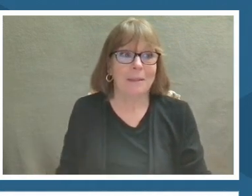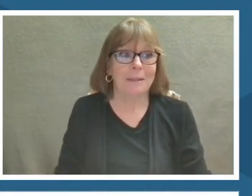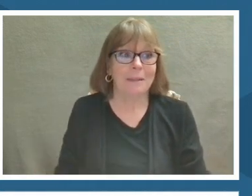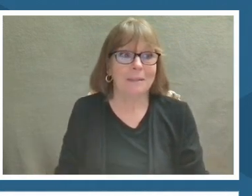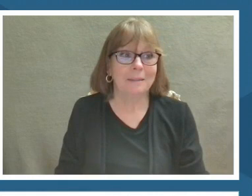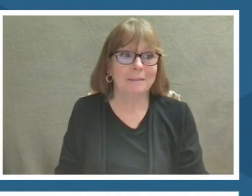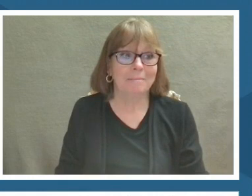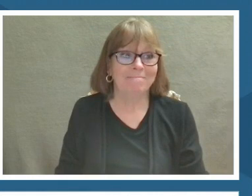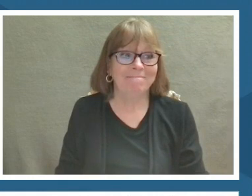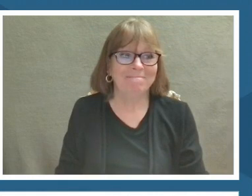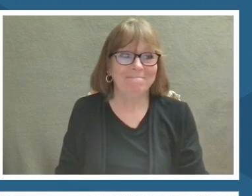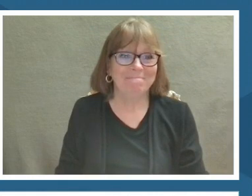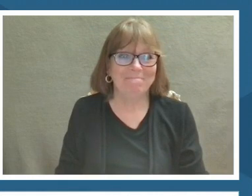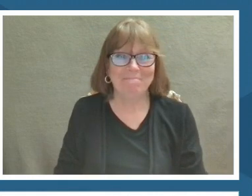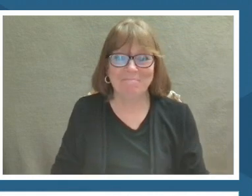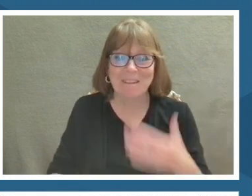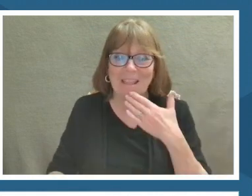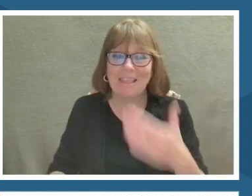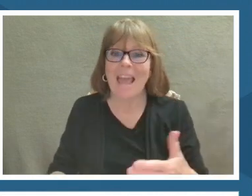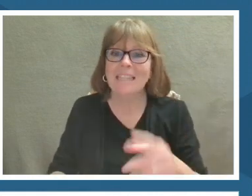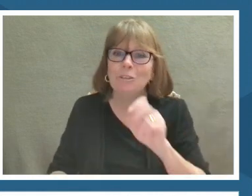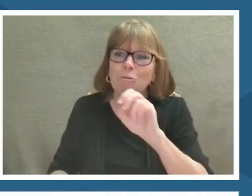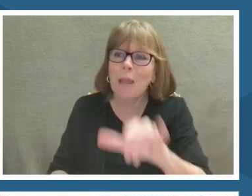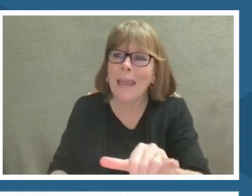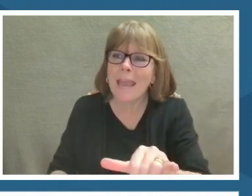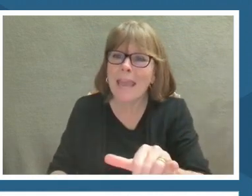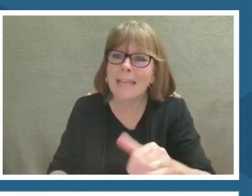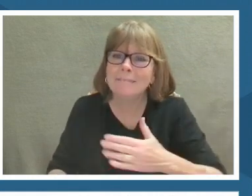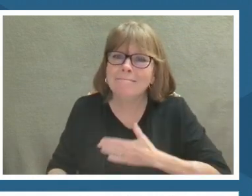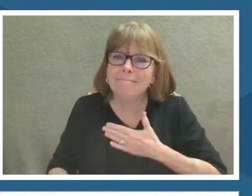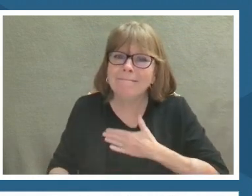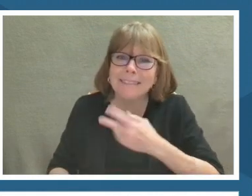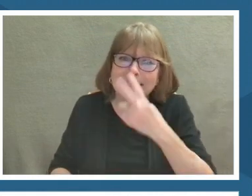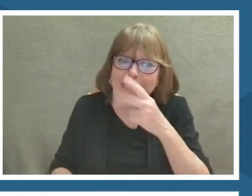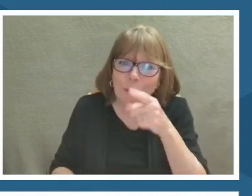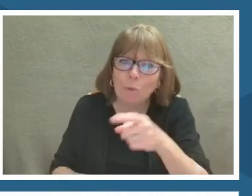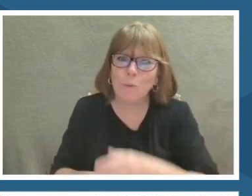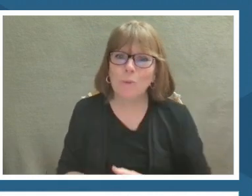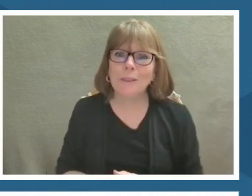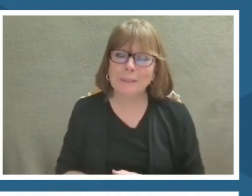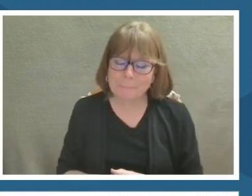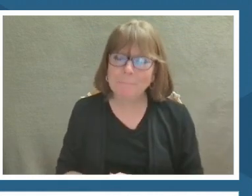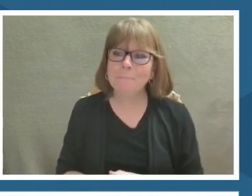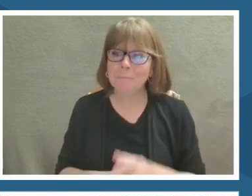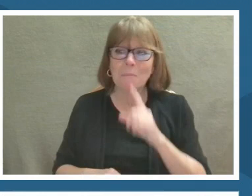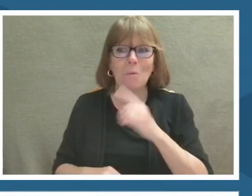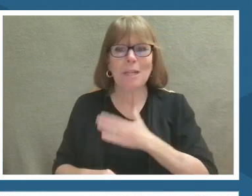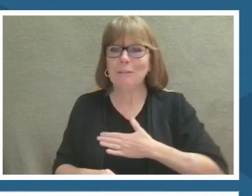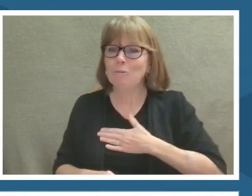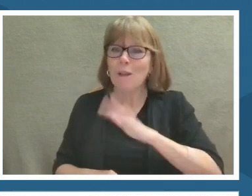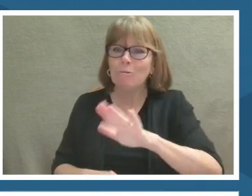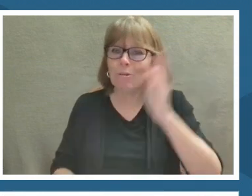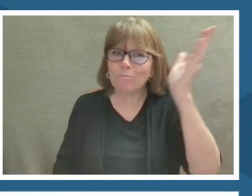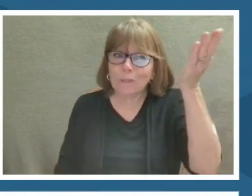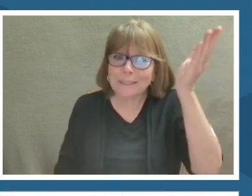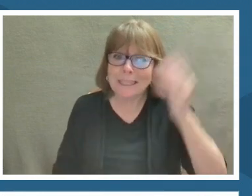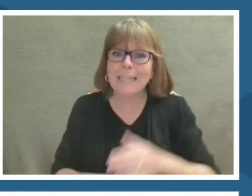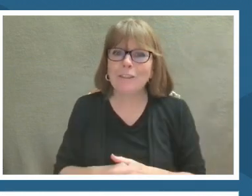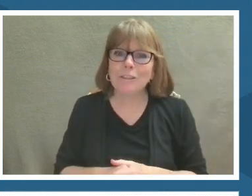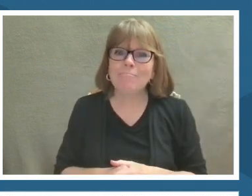thanks trey so good to see you and and i really uh enjoyed your presentation i